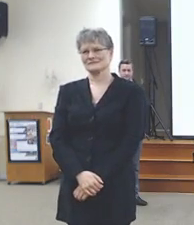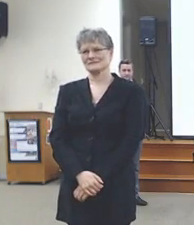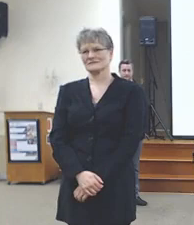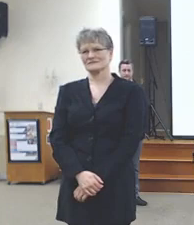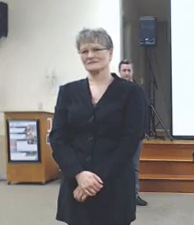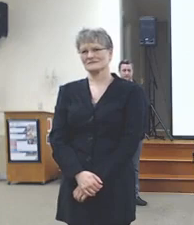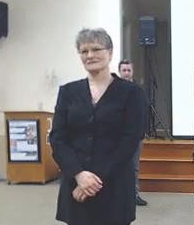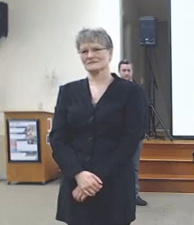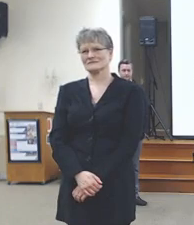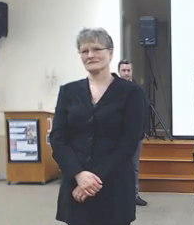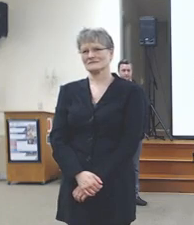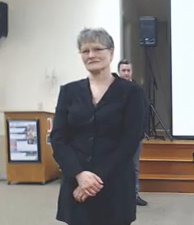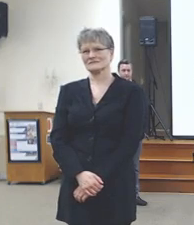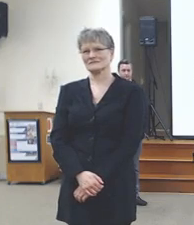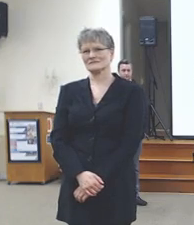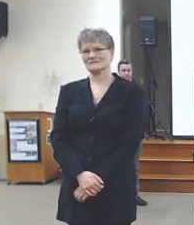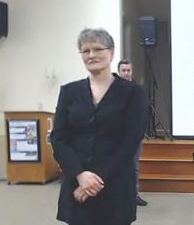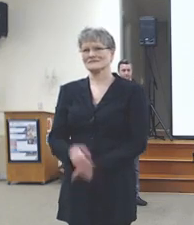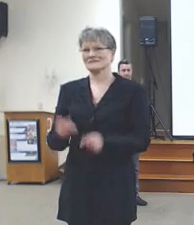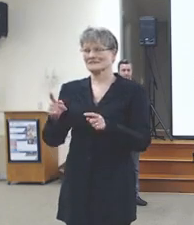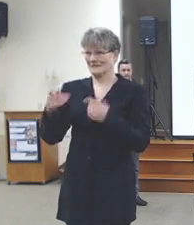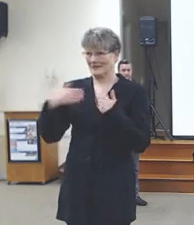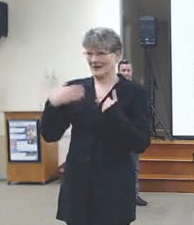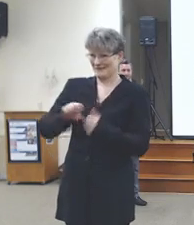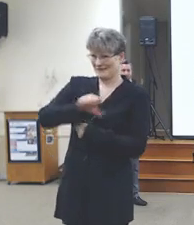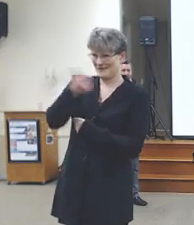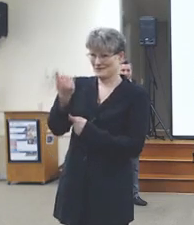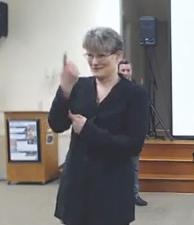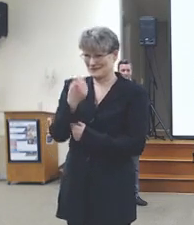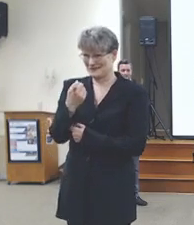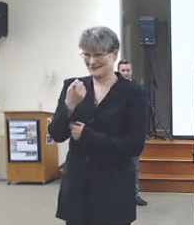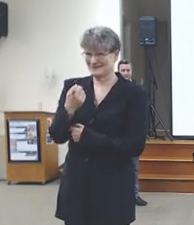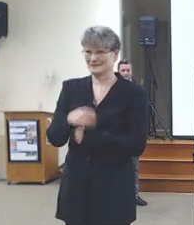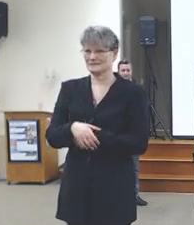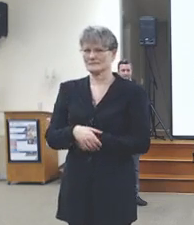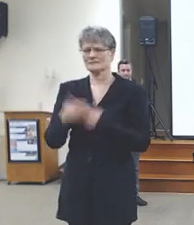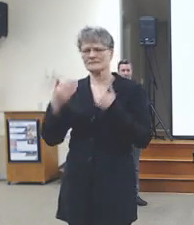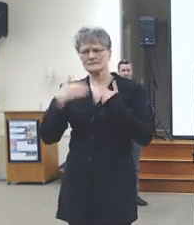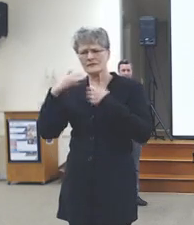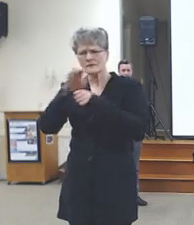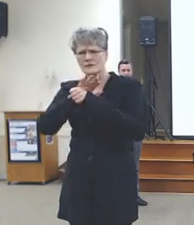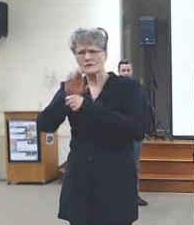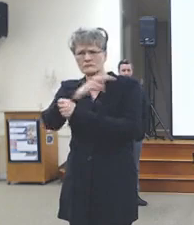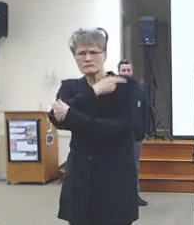But I do have another one, have the local hospitals seen a noticeable uptick in